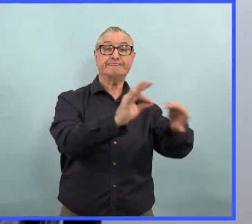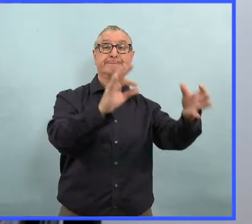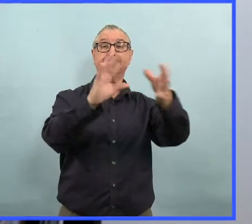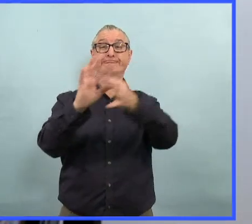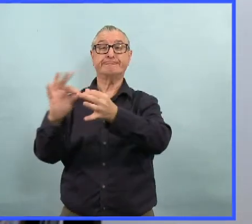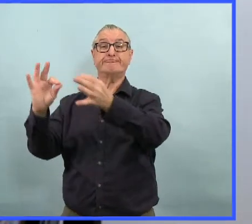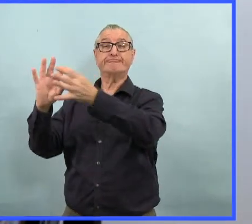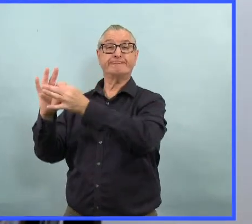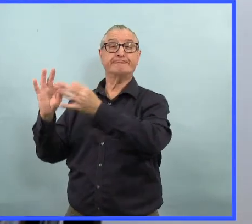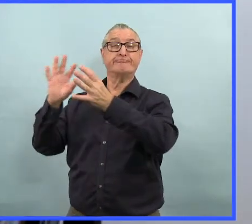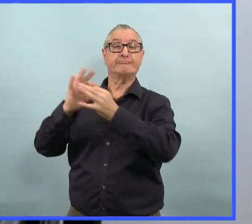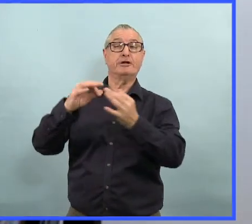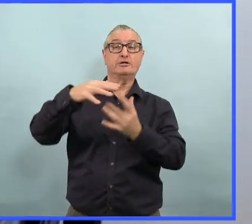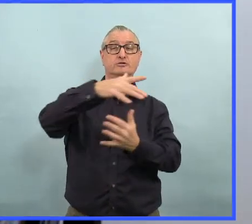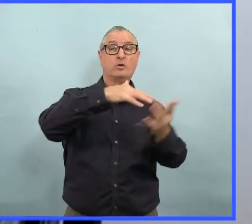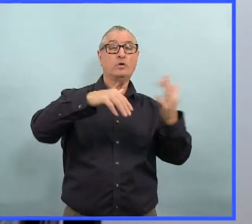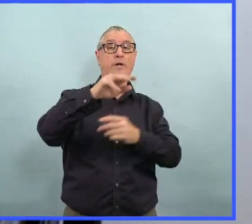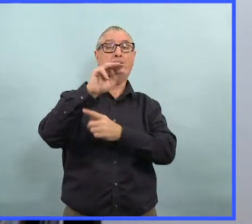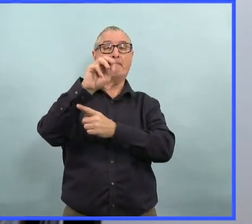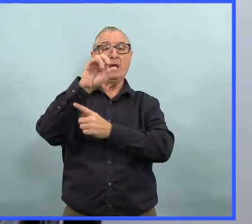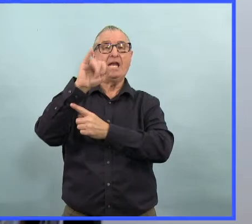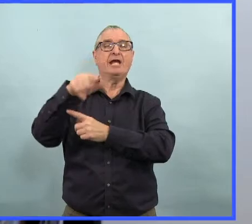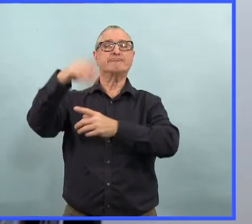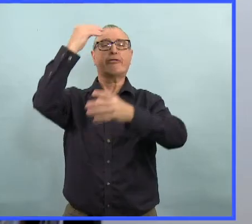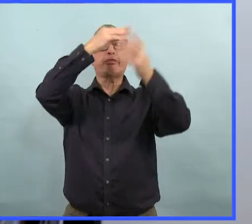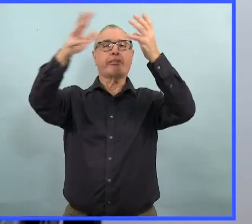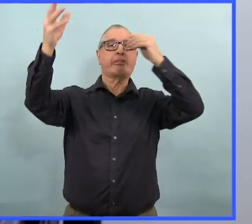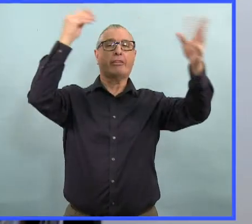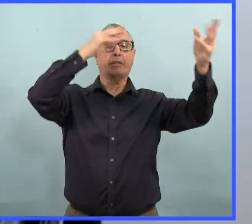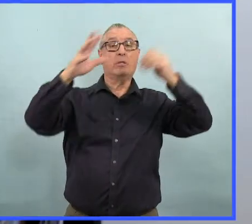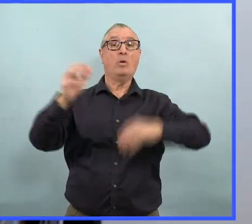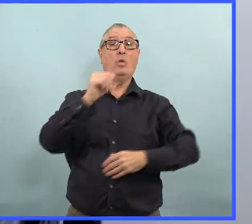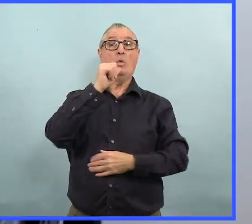women have expressed fears that getting vaccinated could affect their menstrual cycles going forward